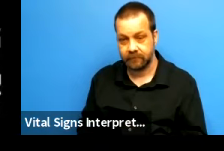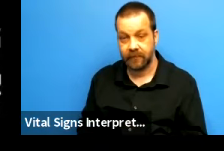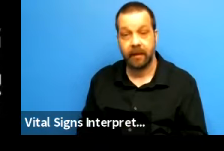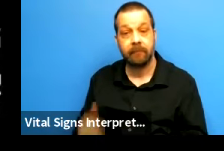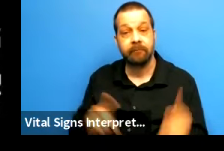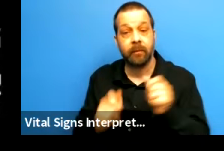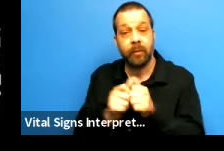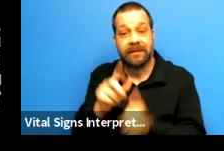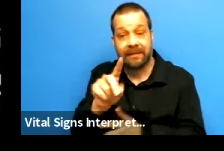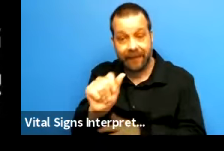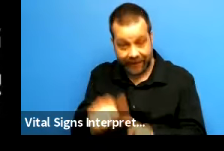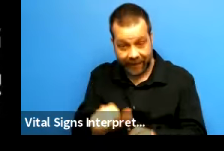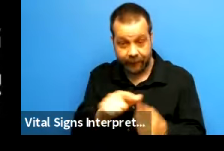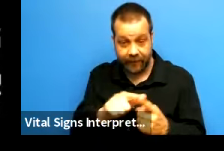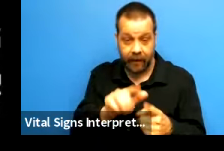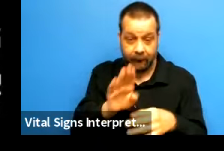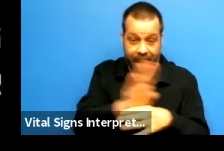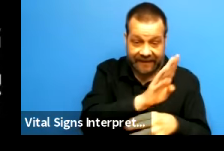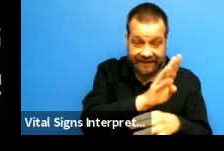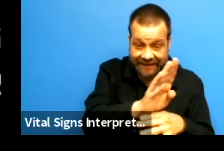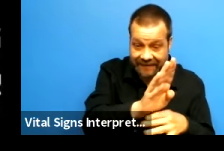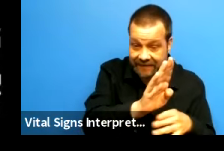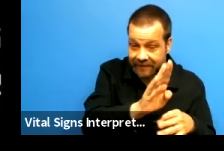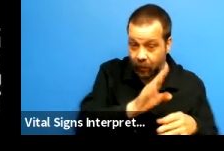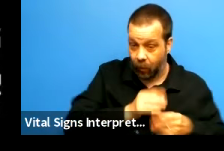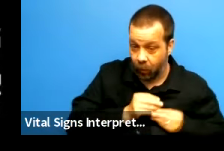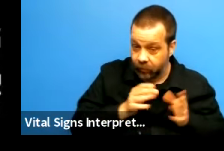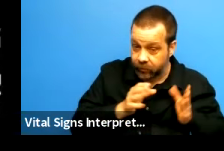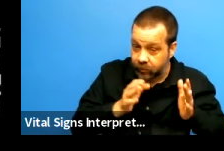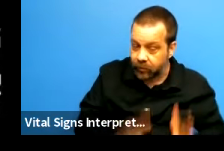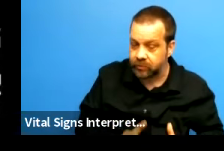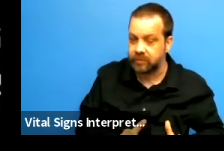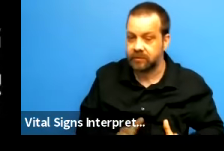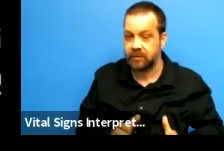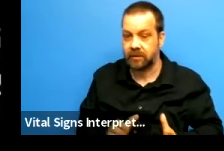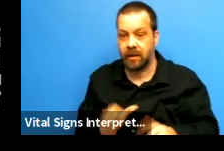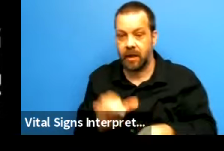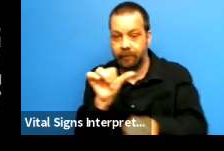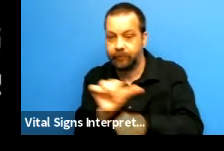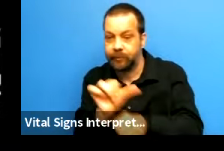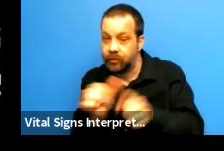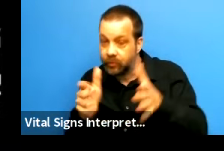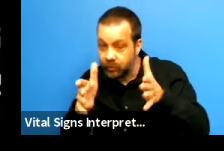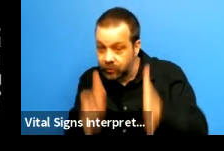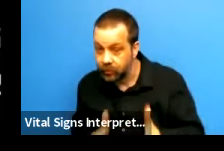employers, employees, or customers. Many times they're in multiple roles.